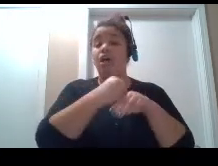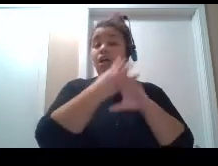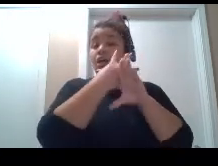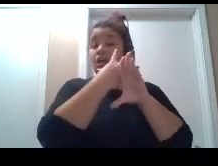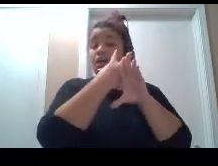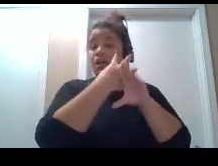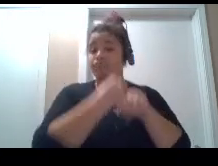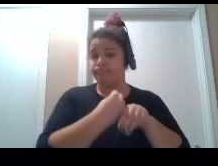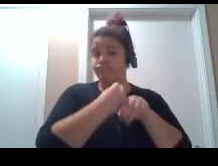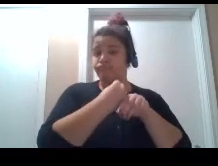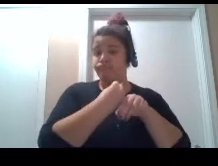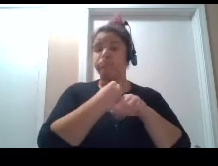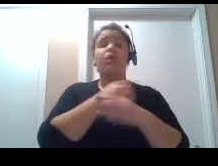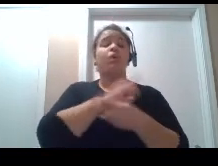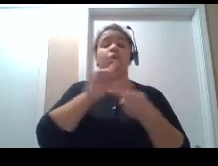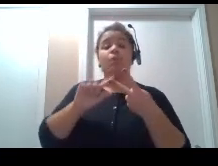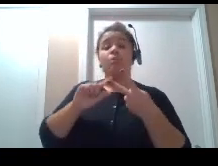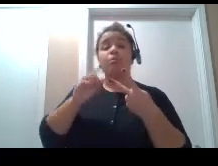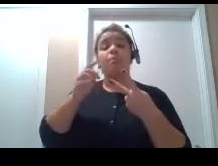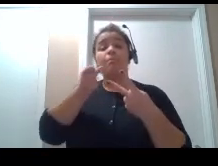meeting controls. Tap again to hide them.